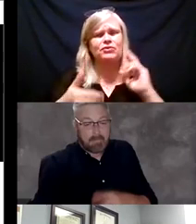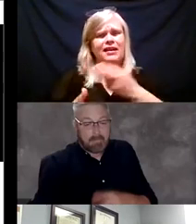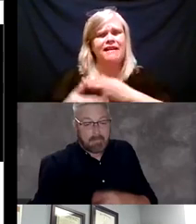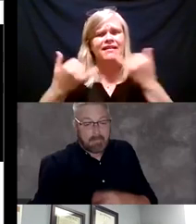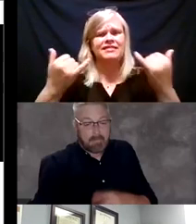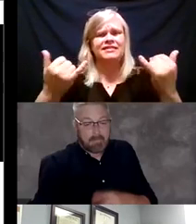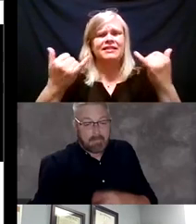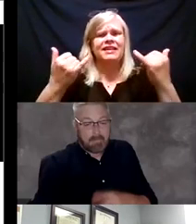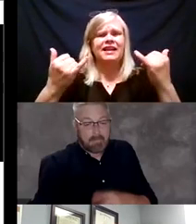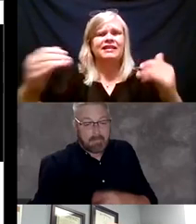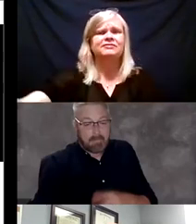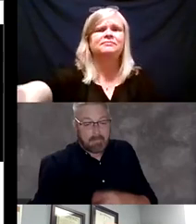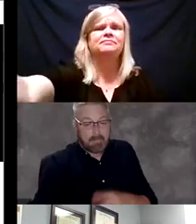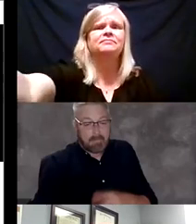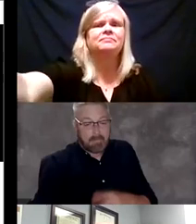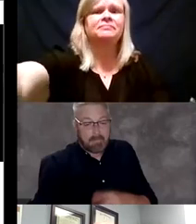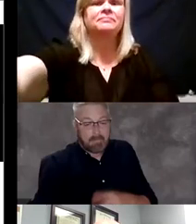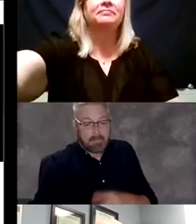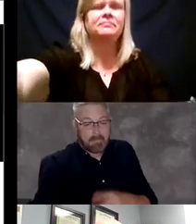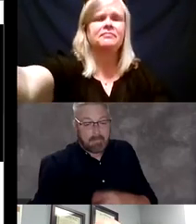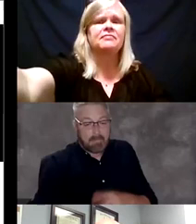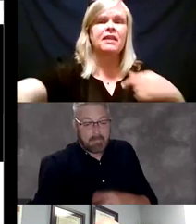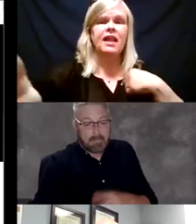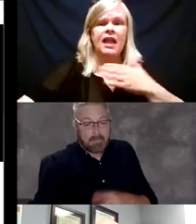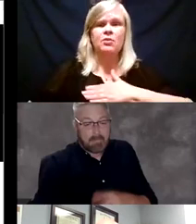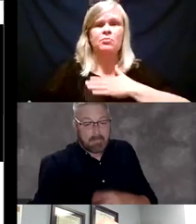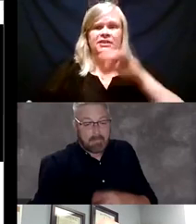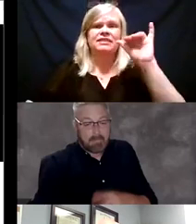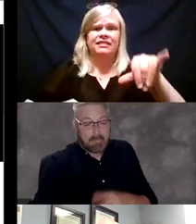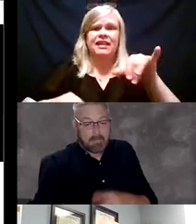I APPRECIATE THAT. LIKE WAS SAID, IF THERE ARE ANY